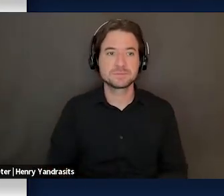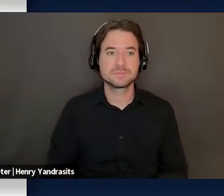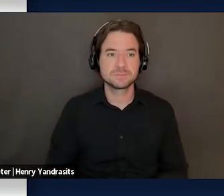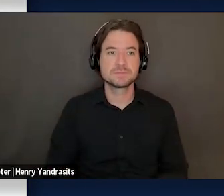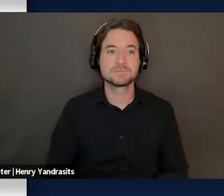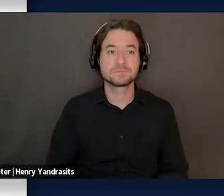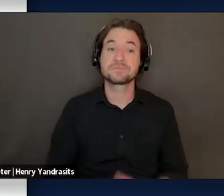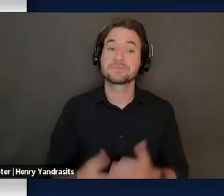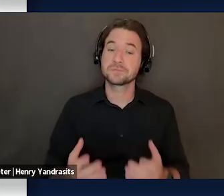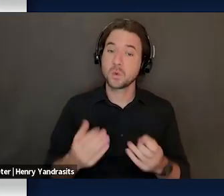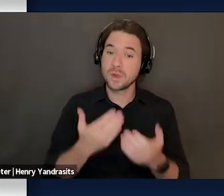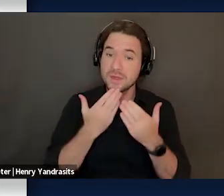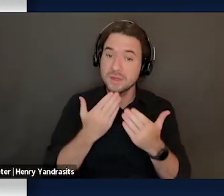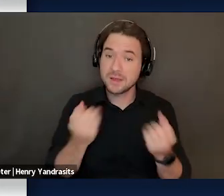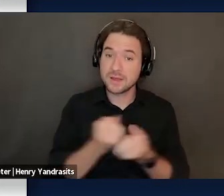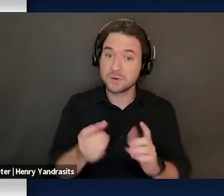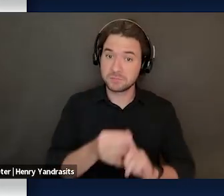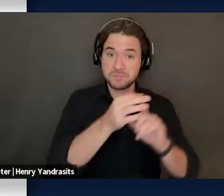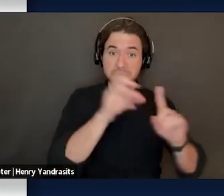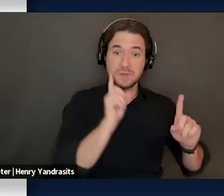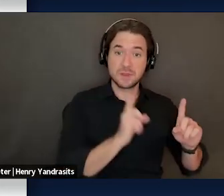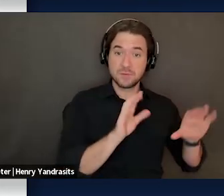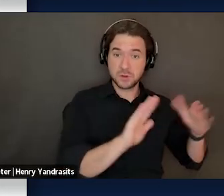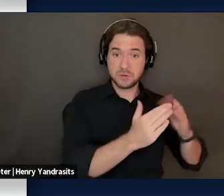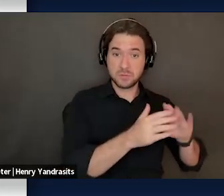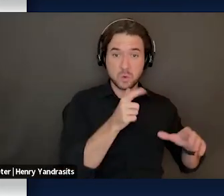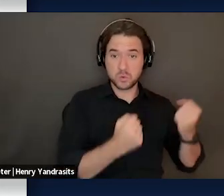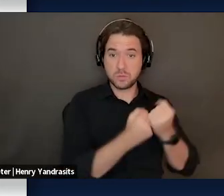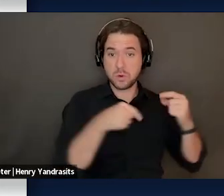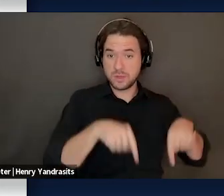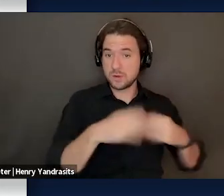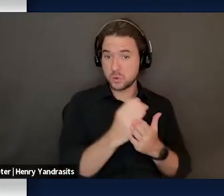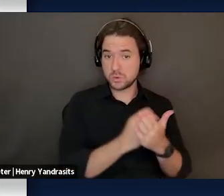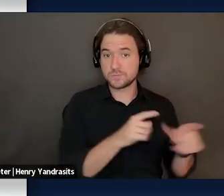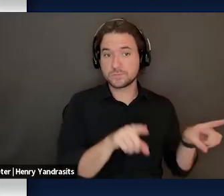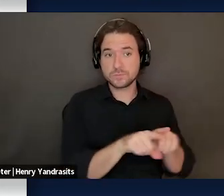So I want to thank everybody, especially the Deaf community that supported this course, and also our students.